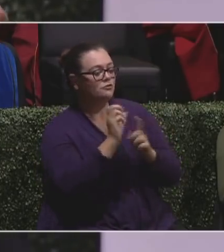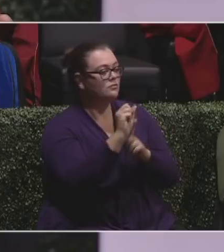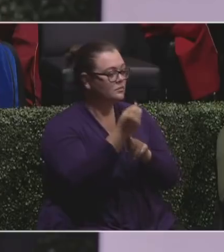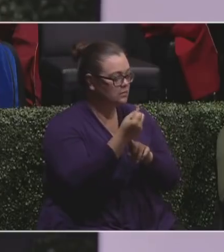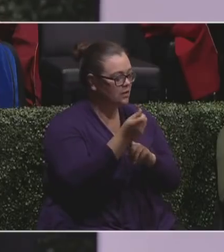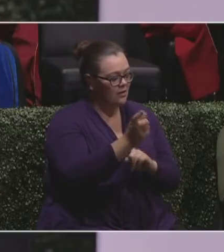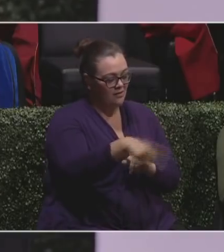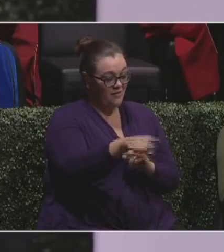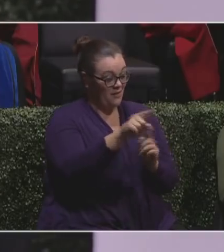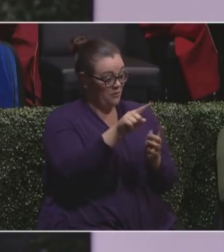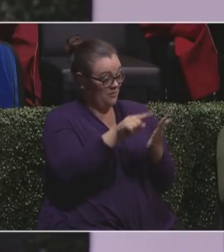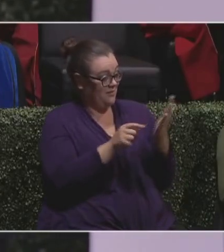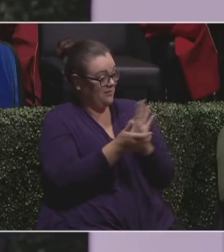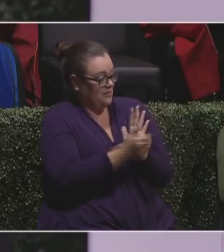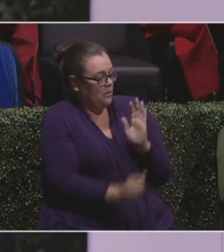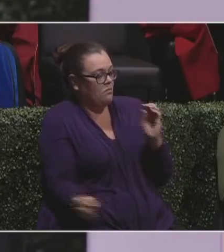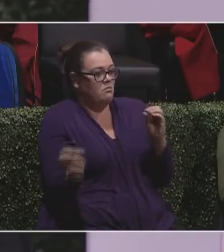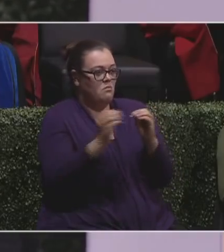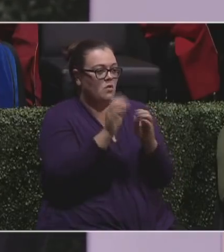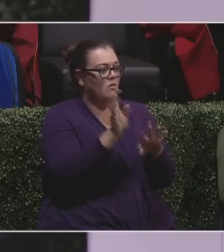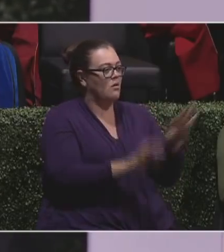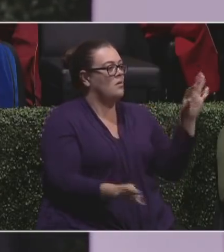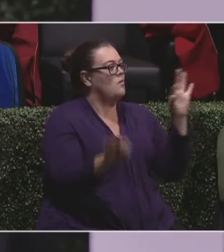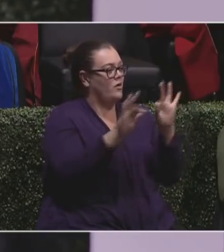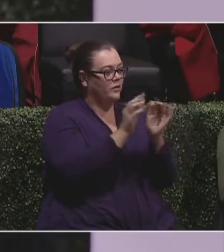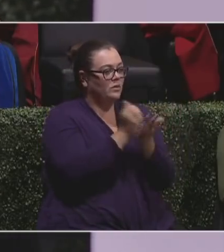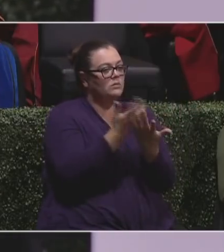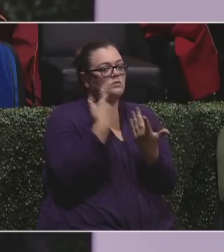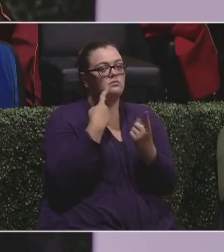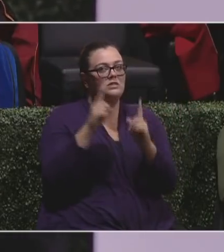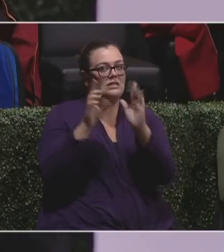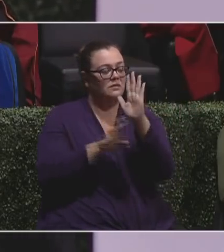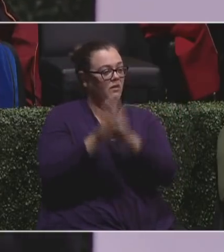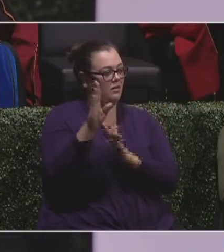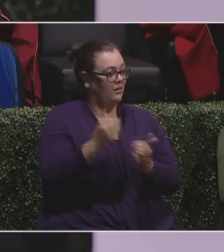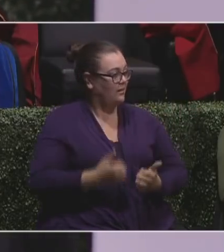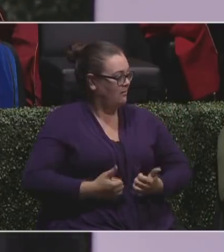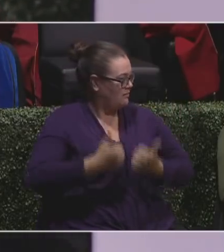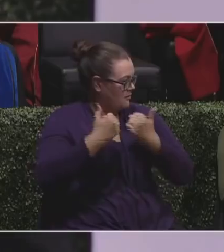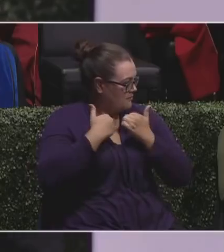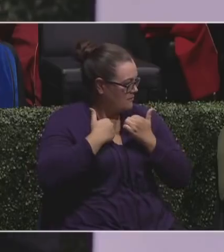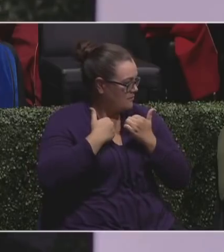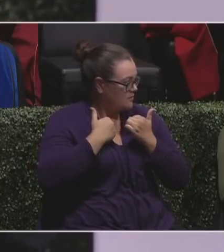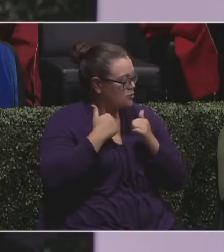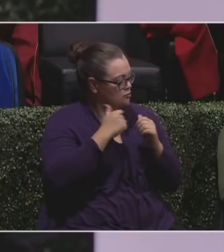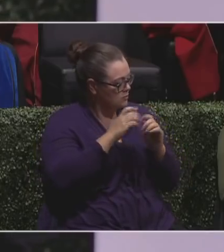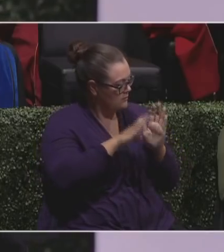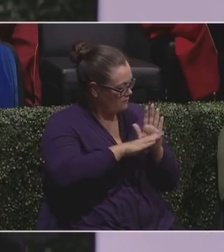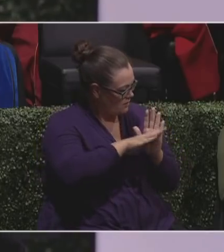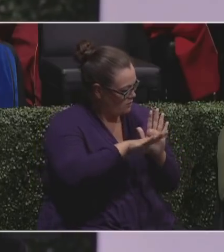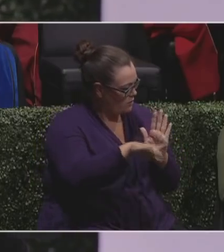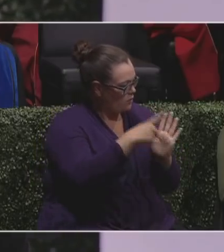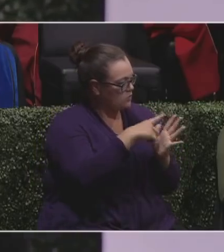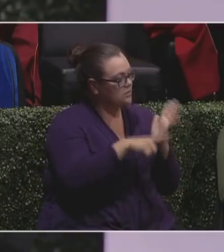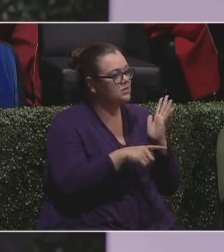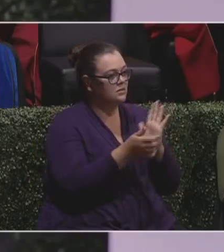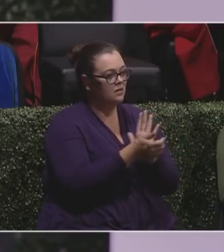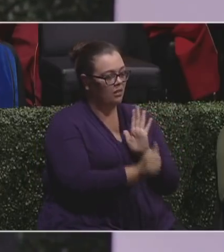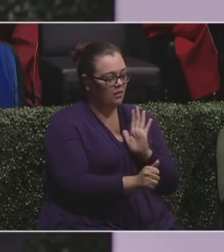THINK CRITICALLY, AND PROVIDE HONEST AND CREATIVE SOLUTIONS, THE ABILITY TO READ PEOPLE AND KNOW WHEN YOU'RE OVERSTEPPING YOUR BOUNDARIES.